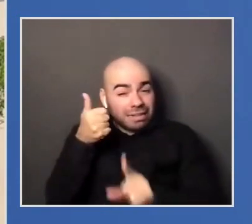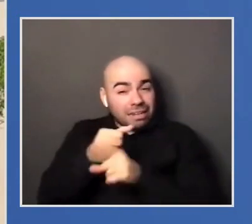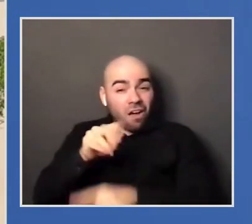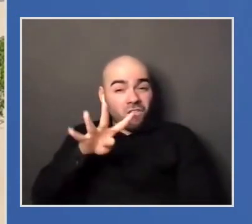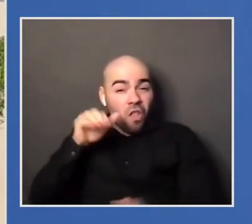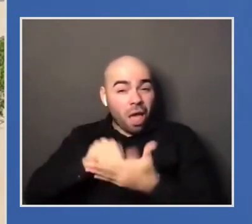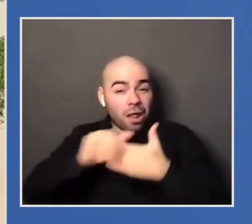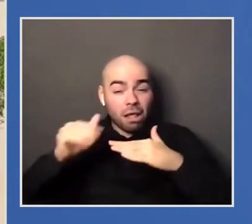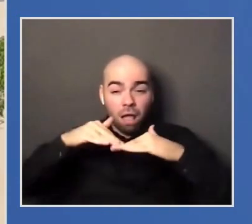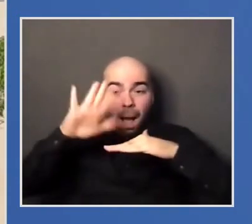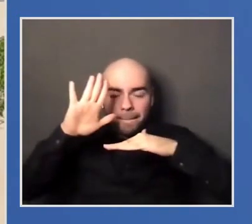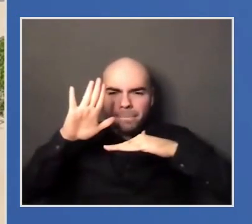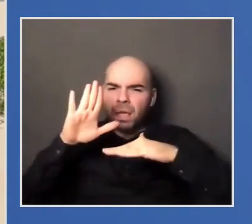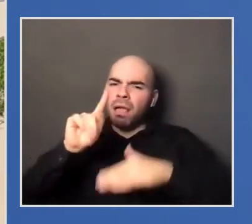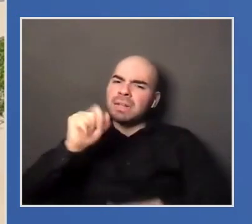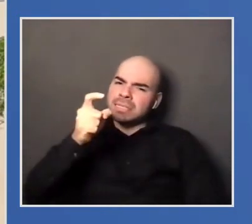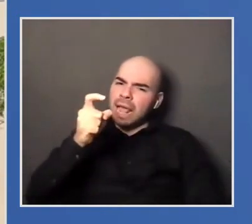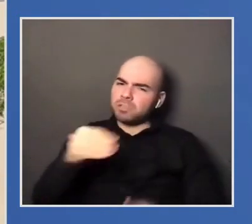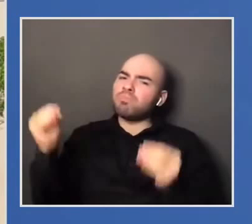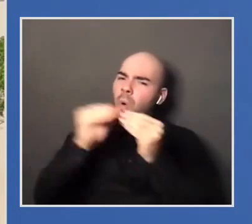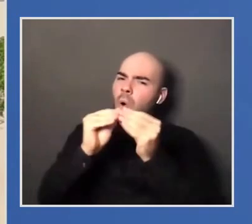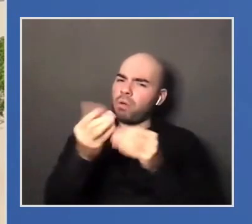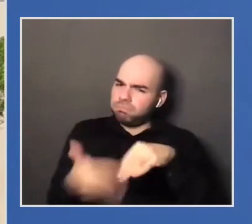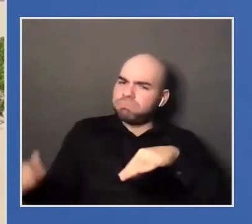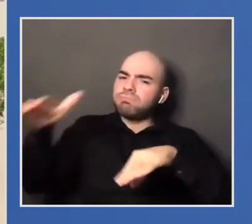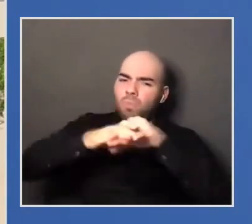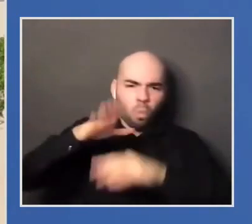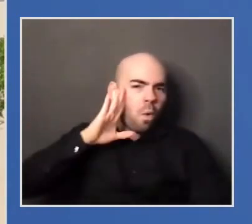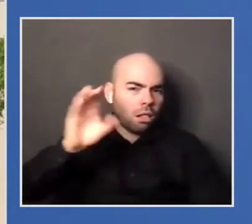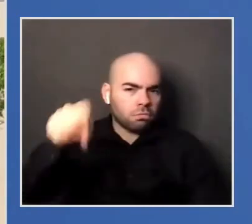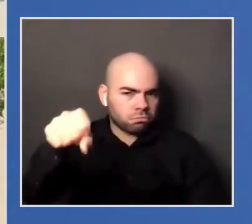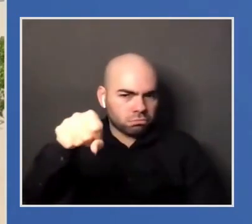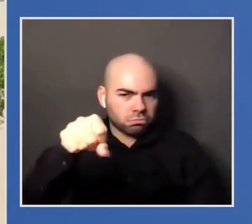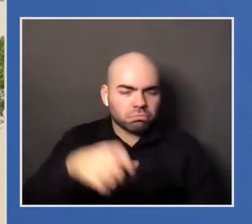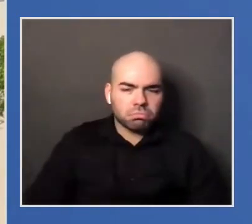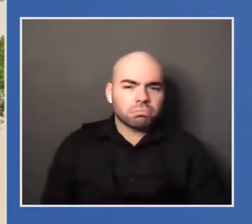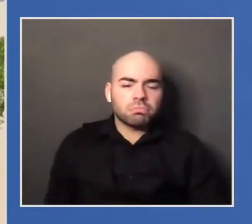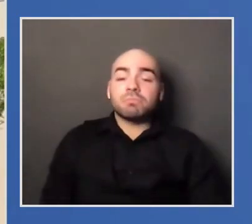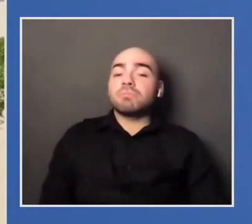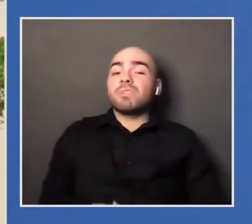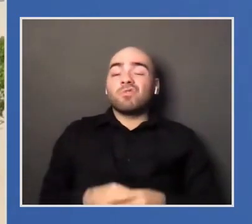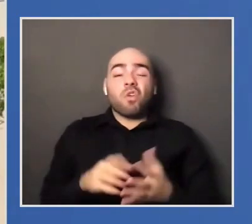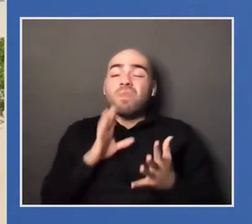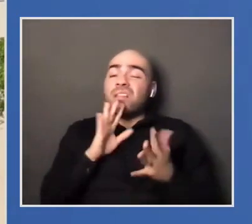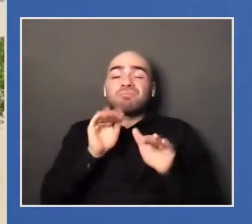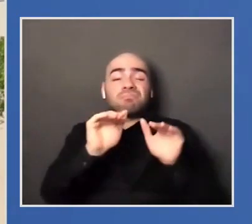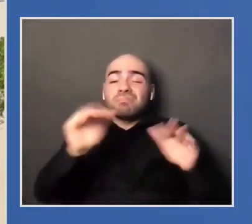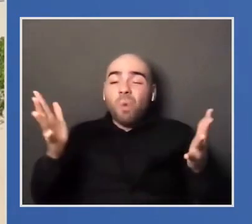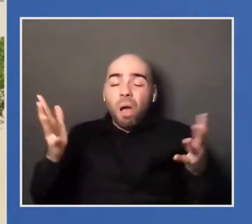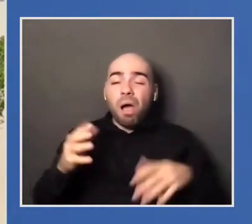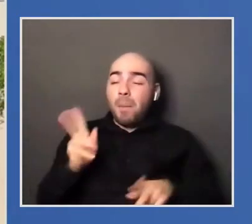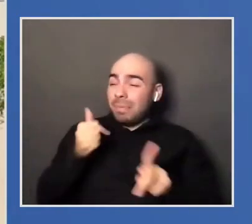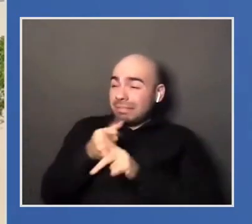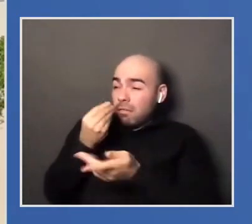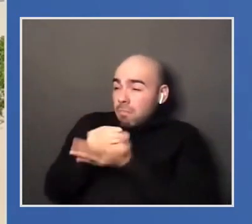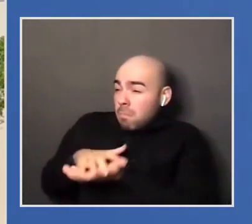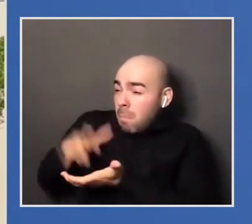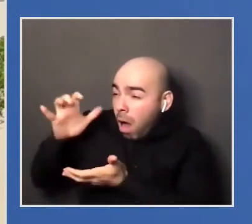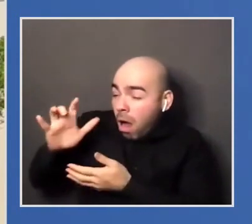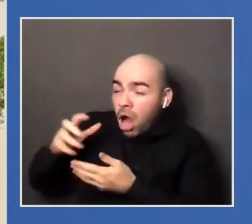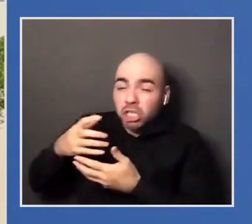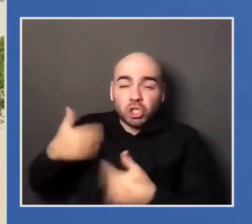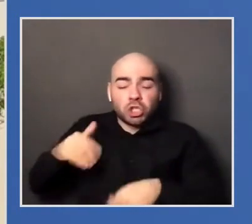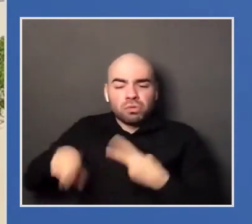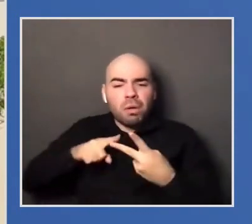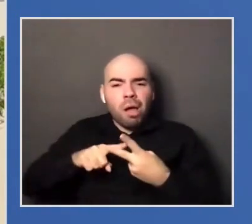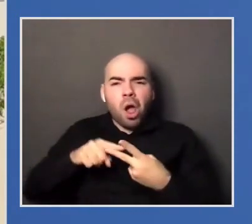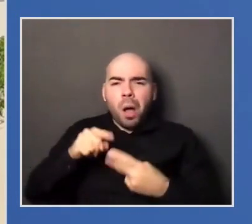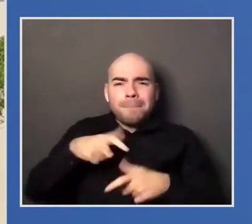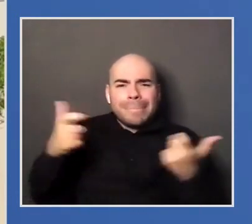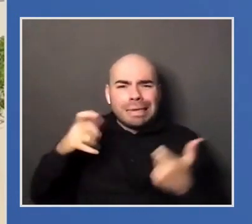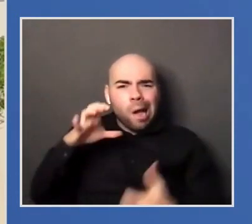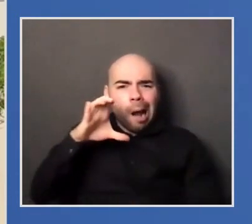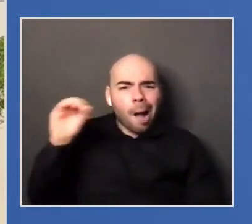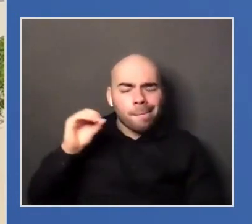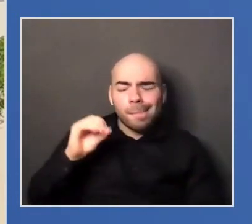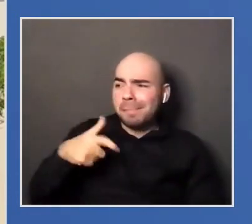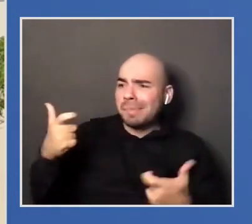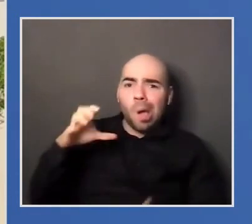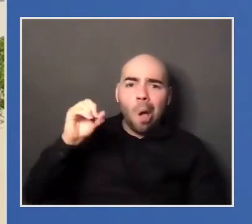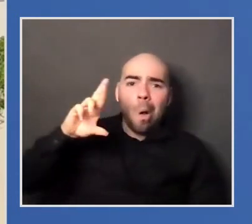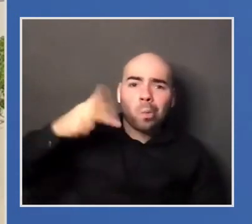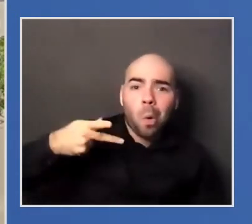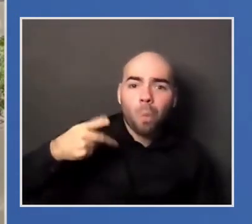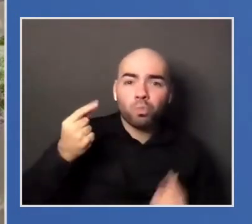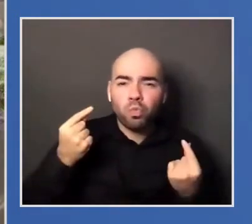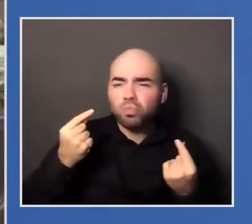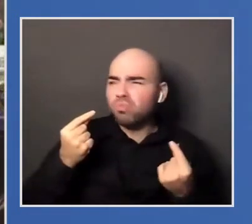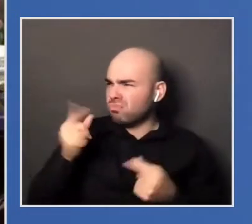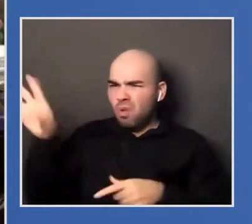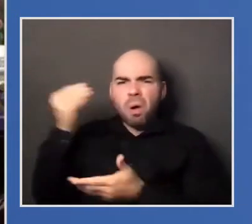THE BOAT THEN TRUMP.